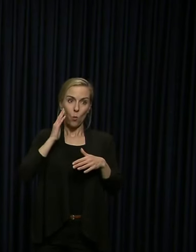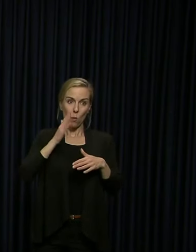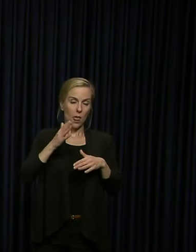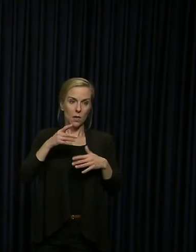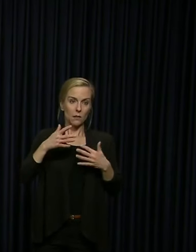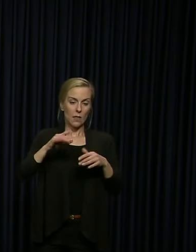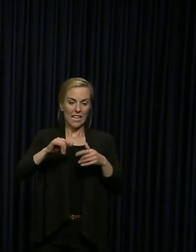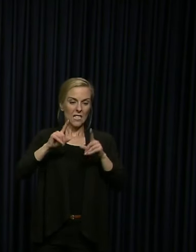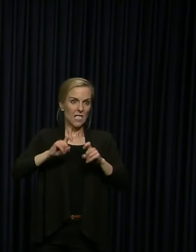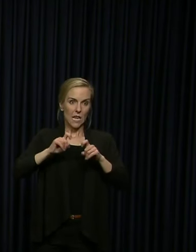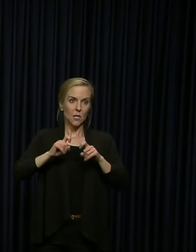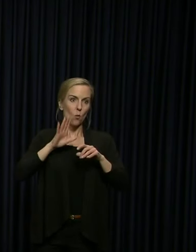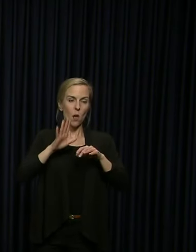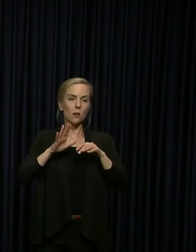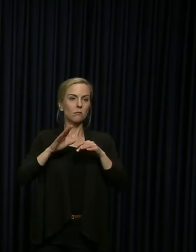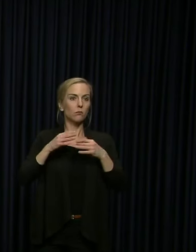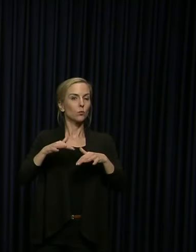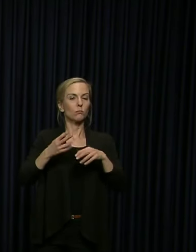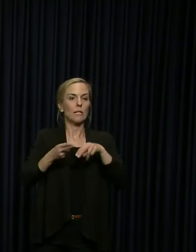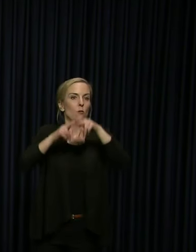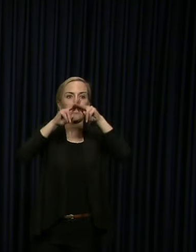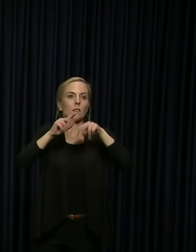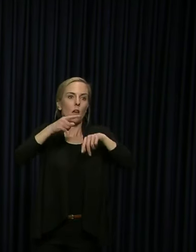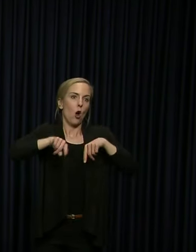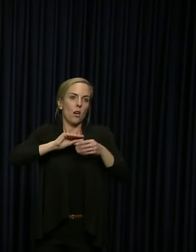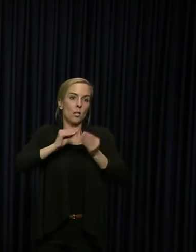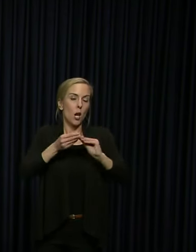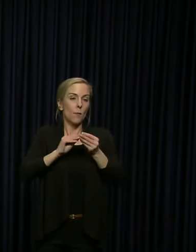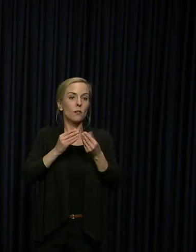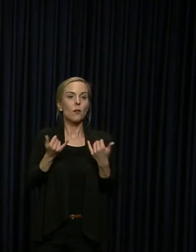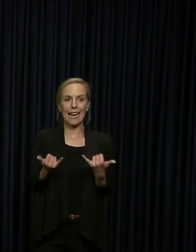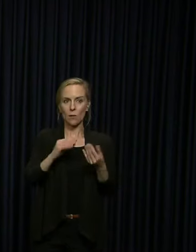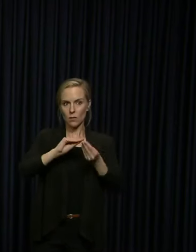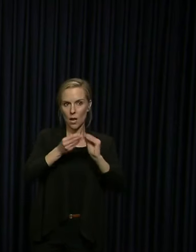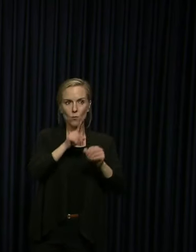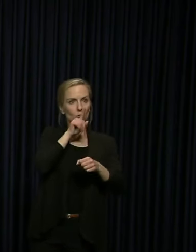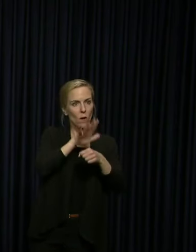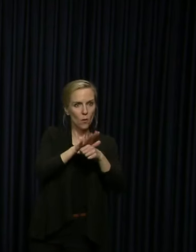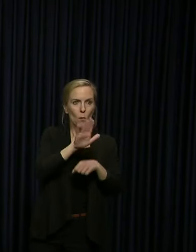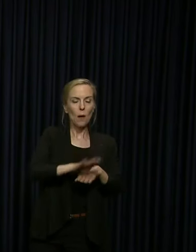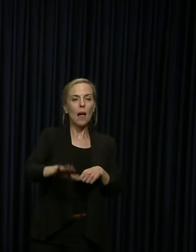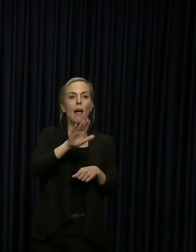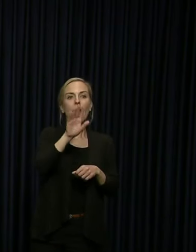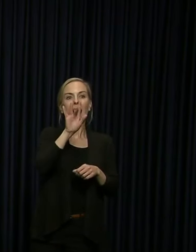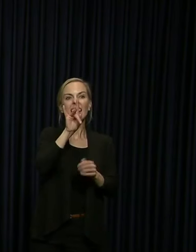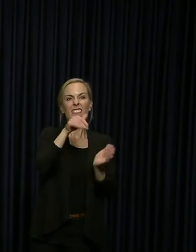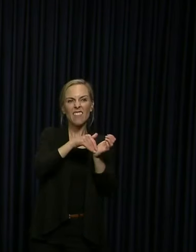CRITICAL. THAT'S ONE OF THE THINGS WE WERE EXCITED ABOUT HERE. SOME OF THE LARGE NATIONAL LABS